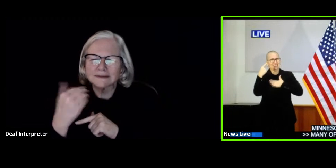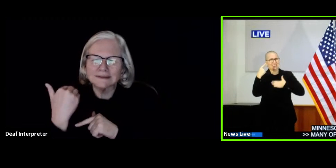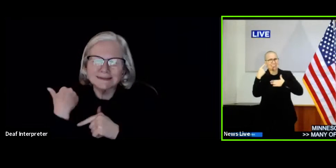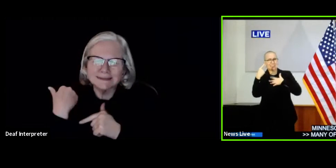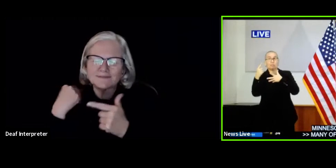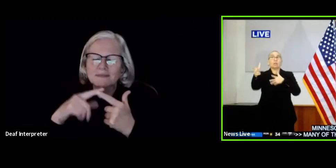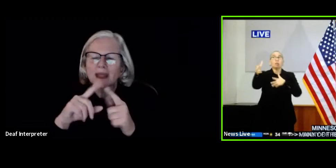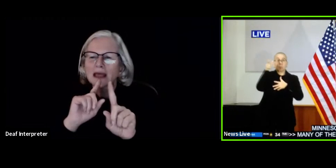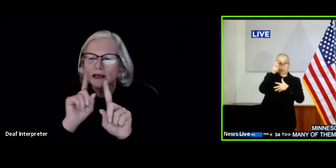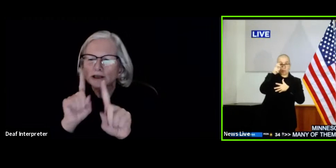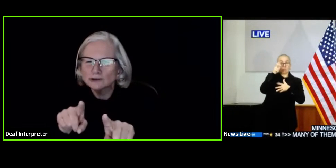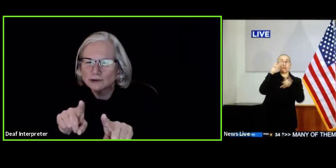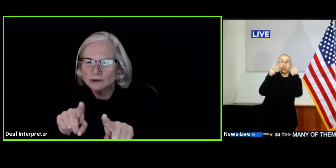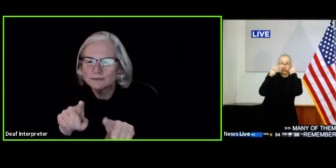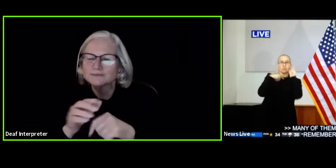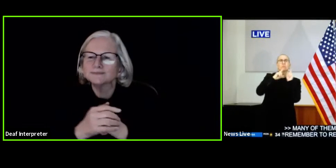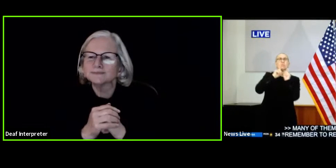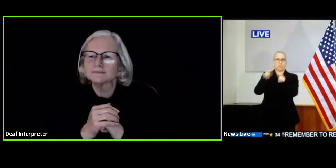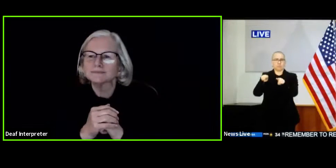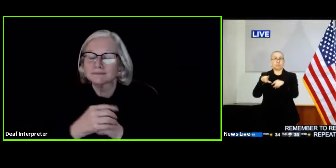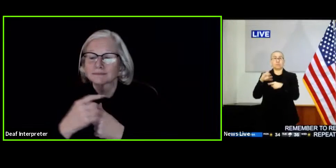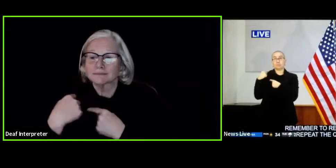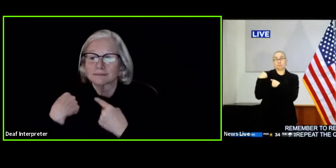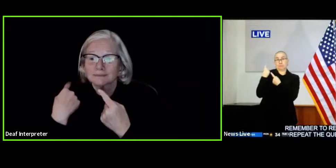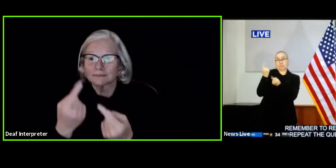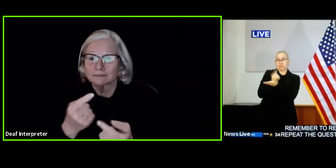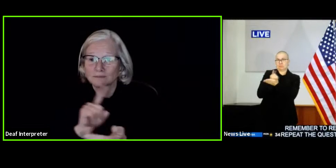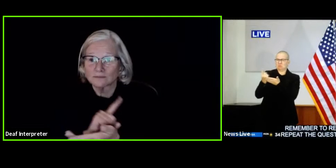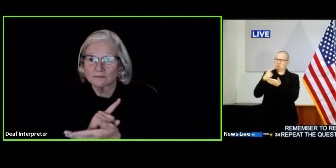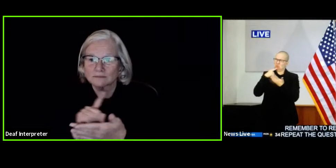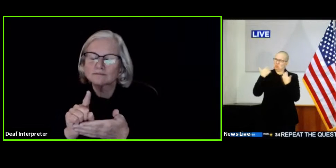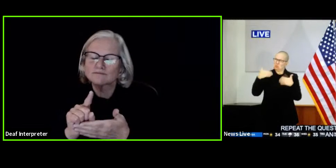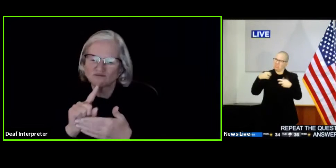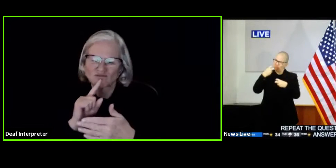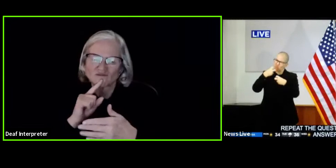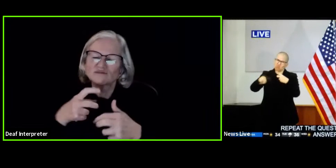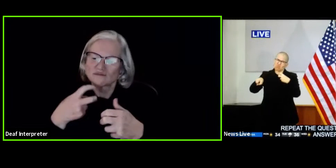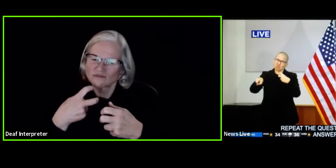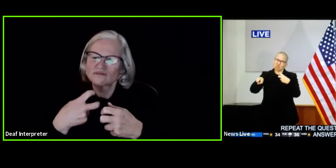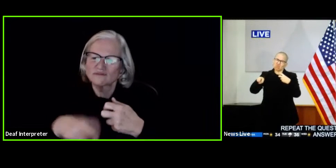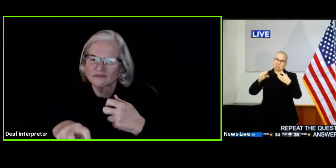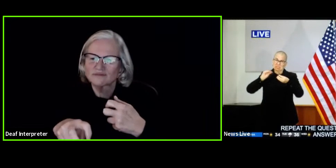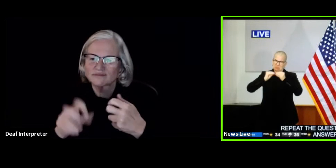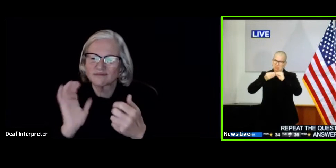RECEIVING QUESTIONS THROUGH MANY OF THEM SO I WILL TRY AND REMEMBER TO REITERATE AND REPEAT THE QUESTION. AND THEN ANSWER IT. THIS LAST WEEK'S BEEN TOUGH, MINNESOTA. THERE'S NO OTHER WAY TO PUT IT.